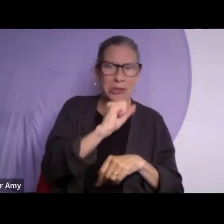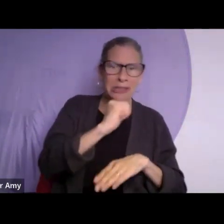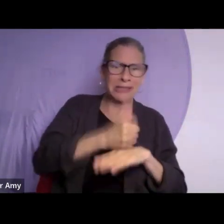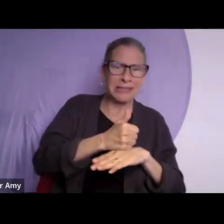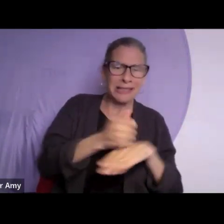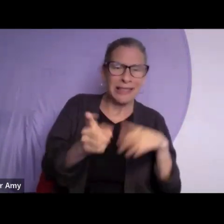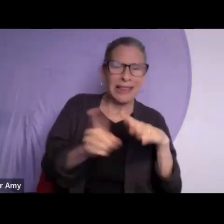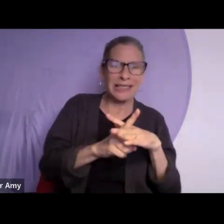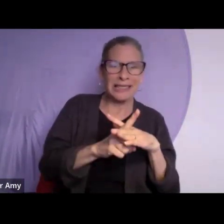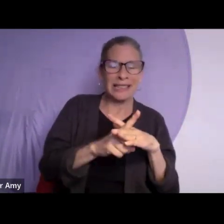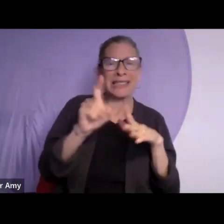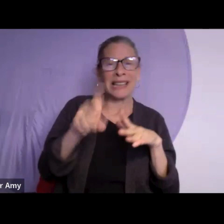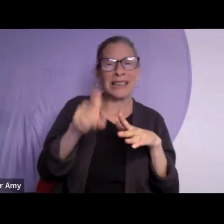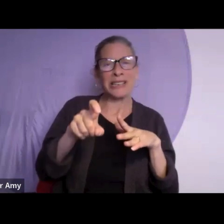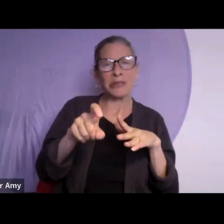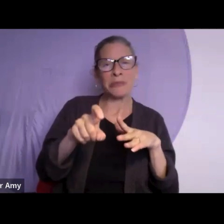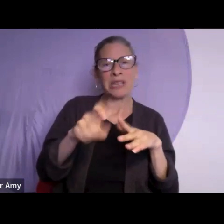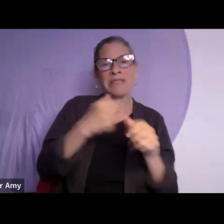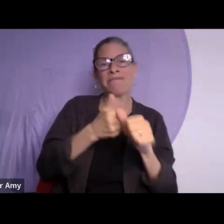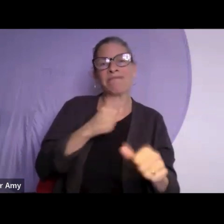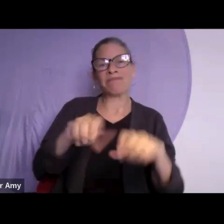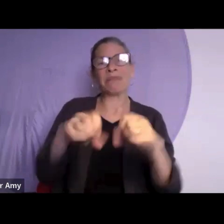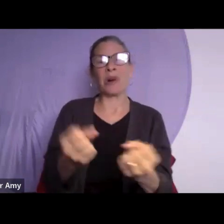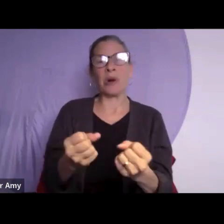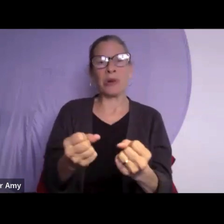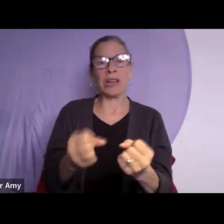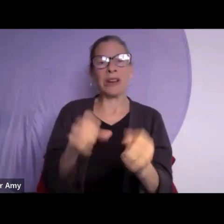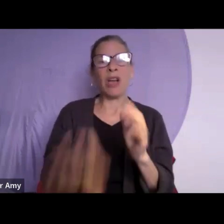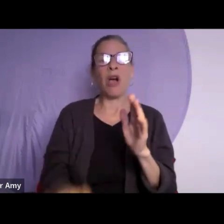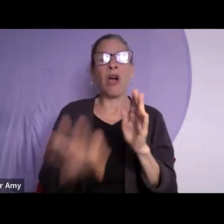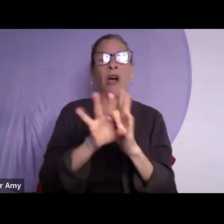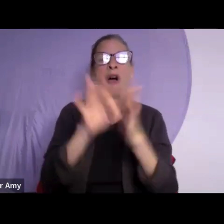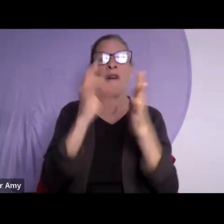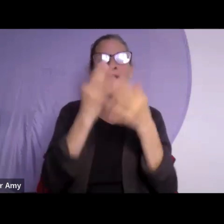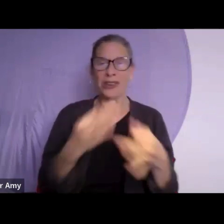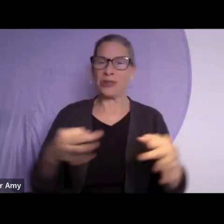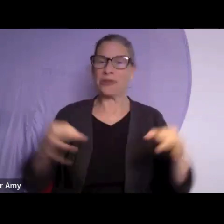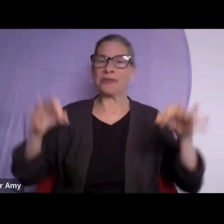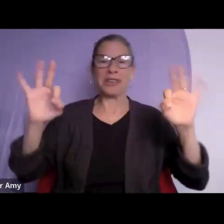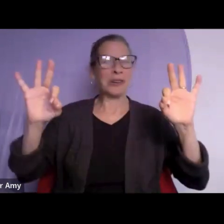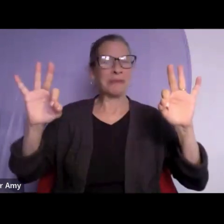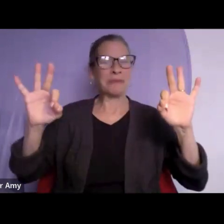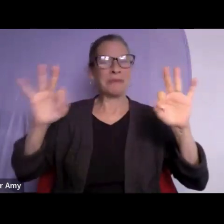broken and find your freedom, as the song said.